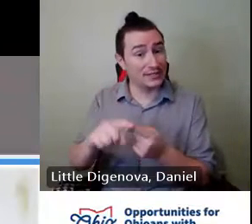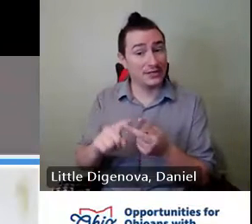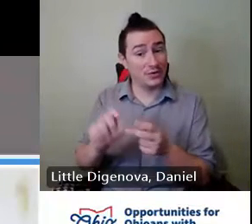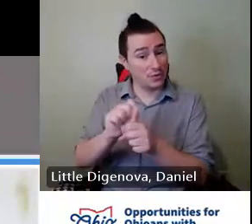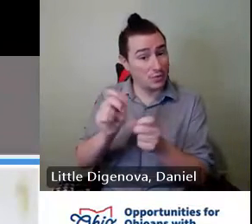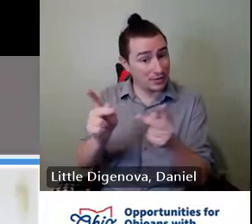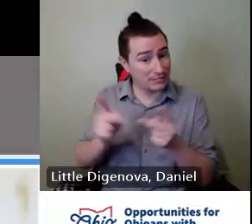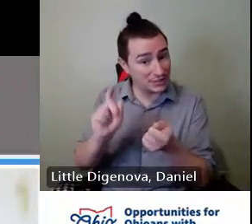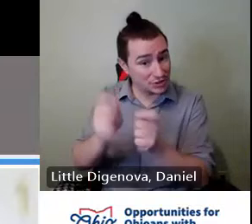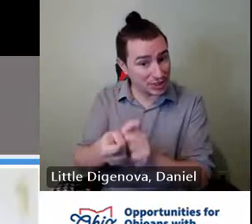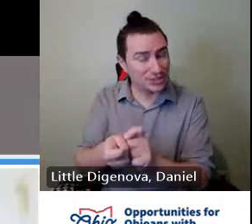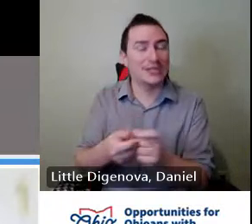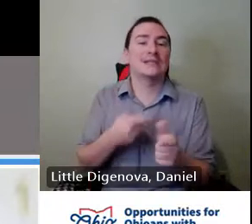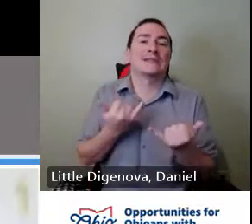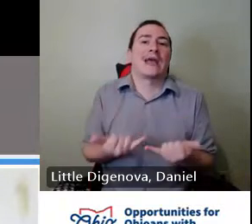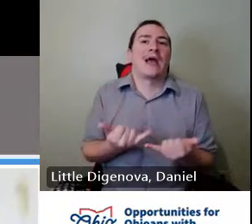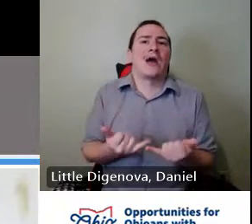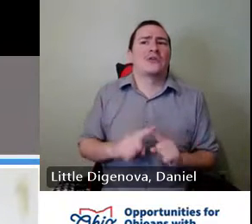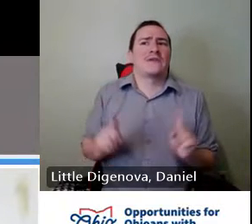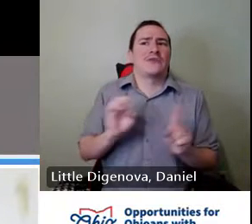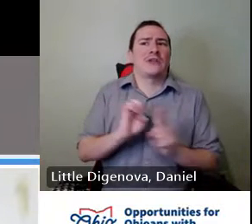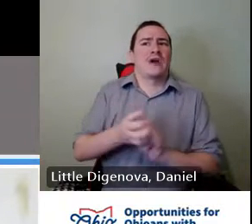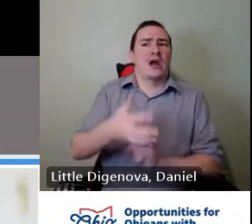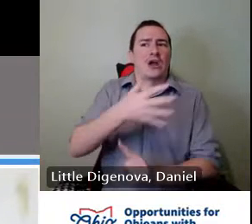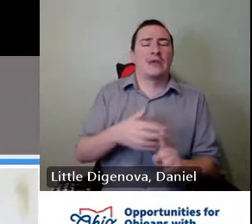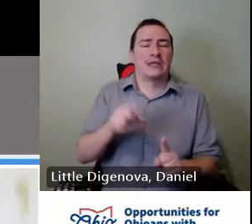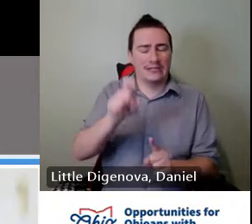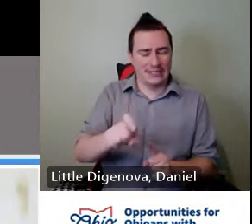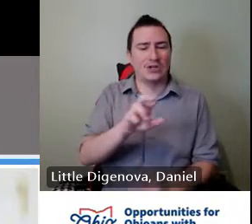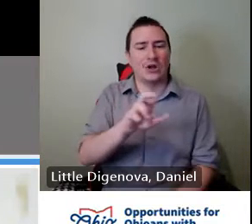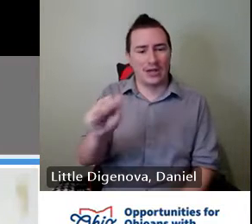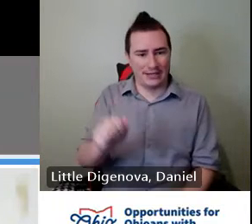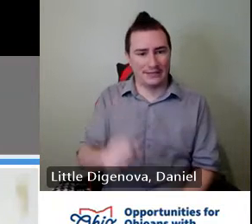We've been using the term reasonable accommodation frequently in our presentation.